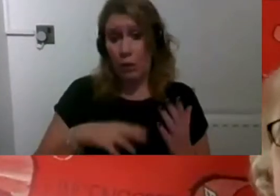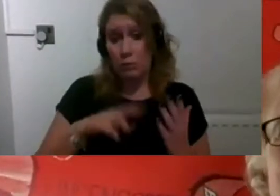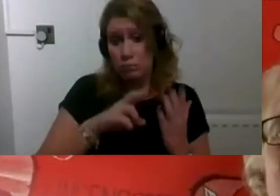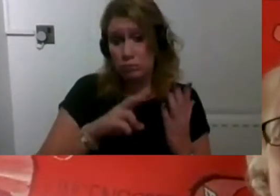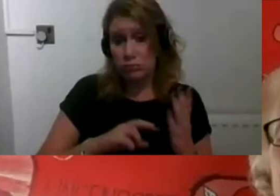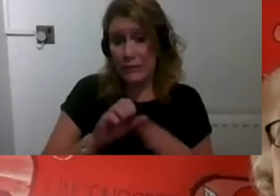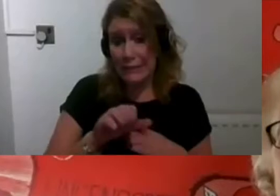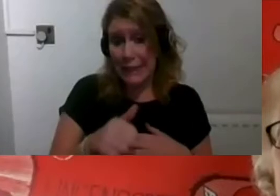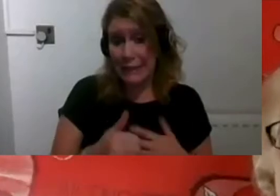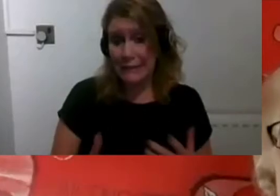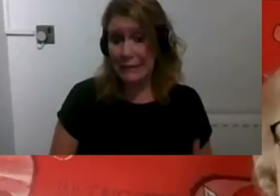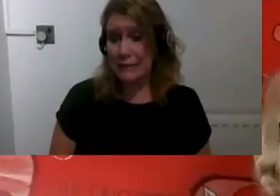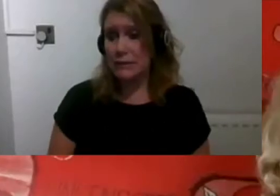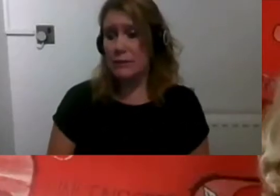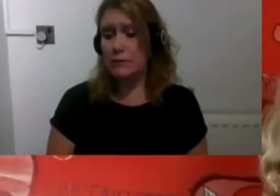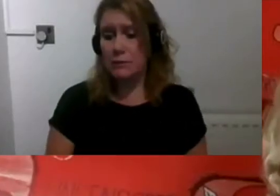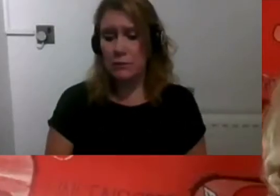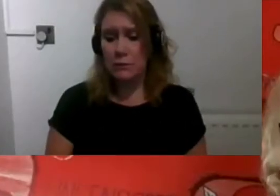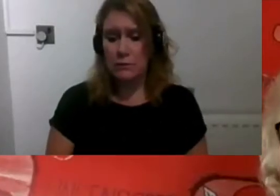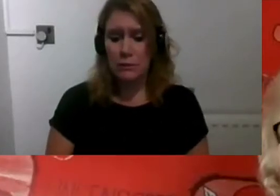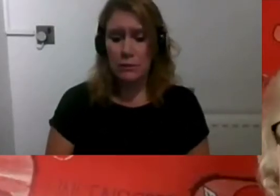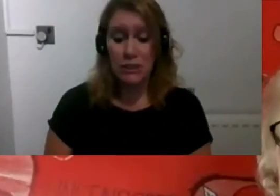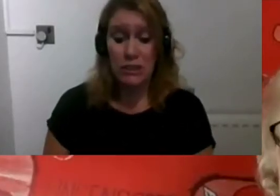like to read next from Survivors?